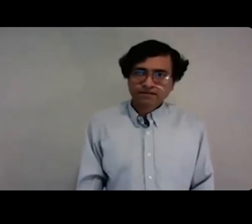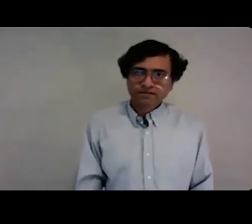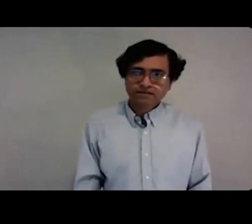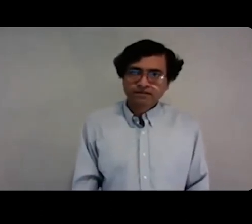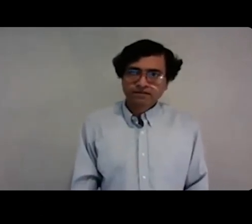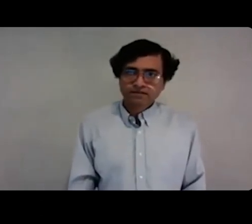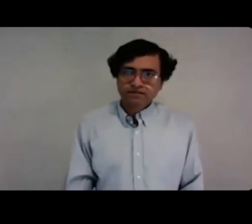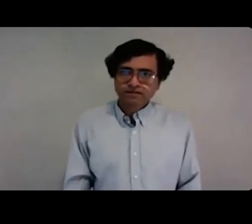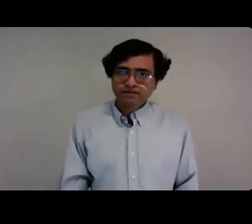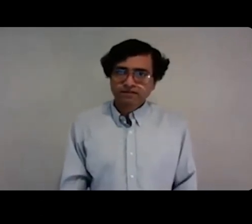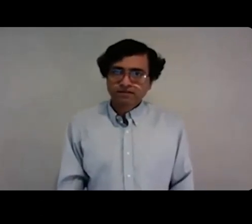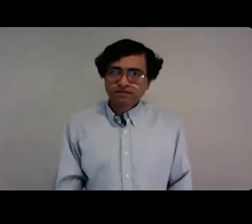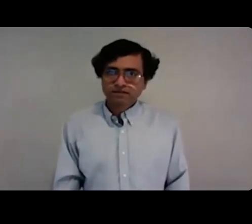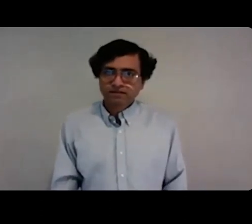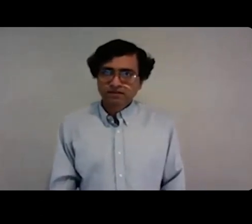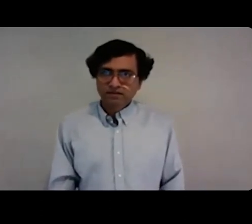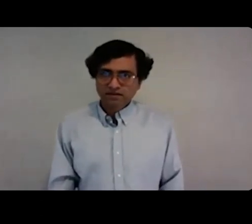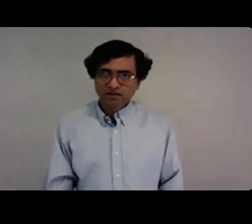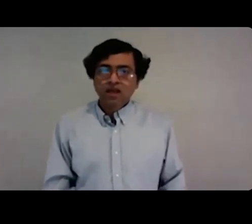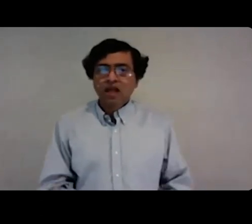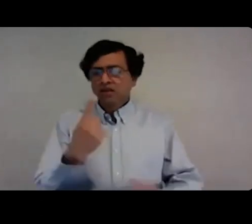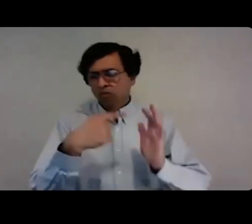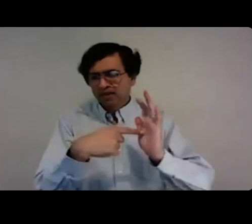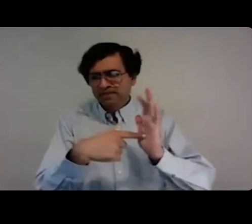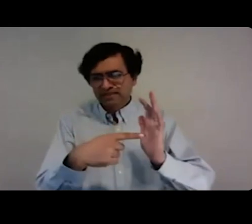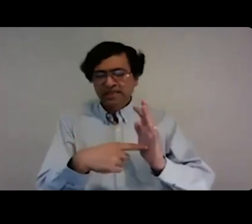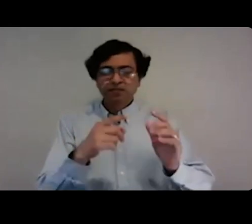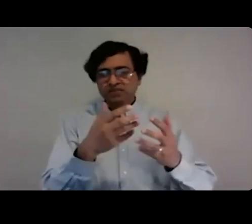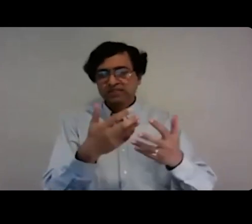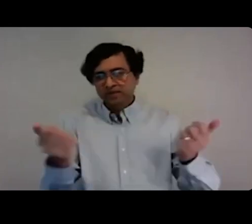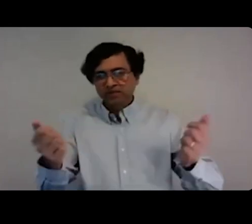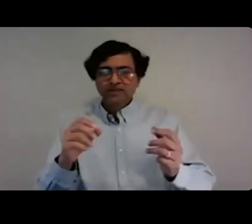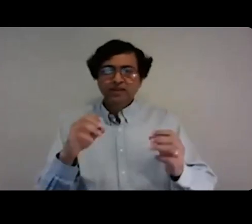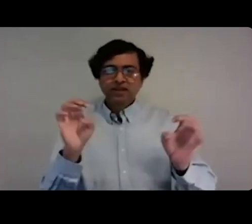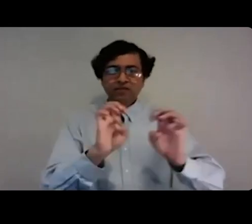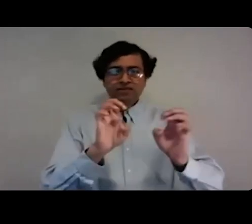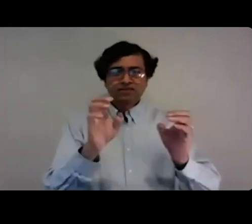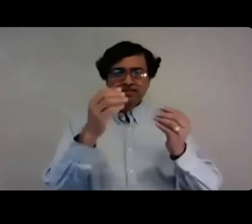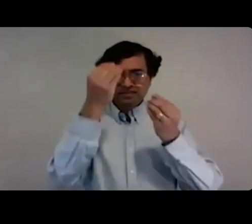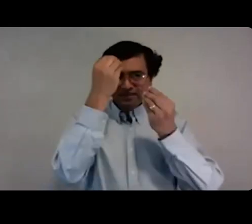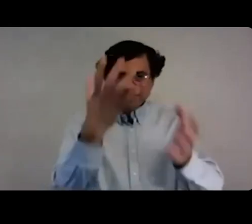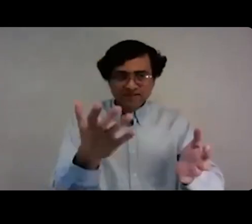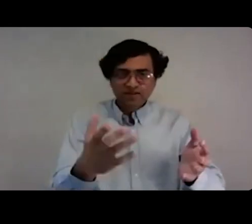the technology may fade away from isolation.